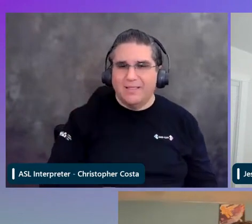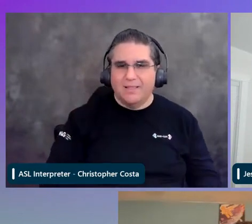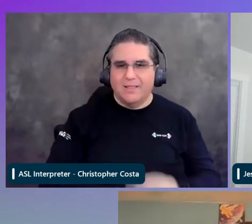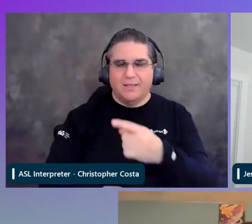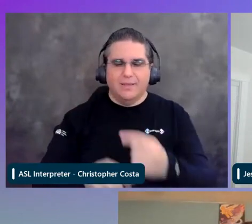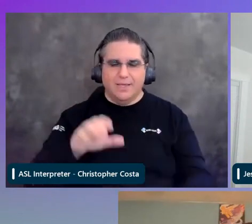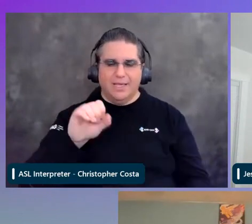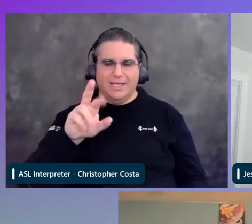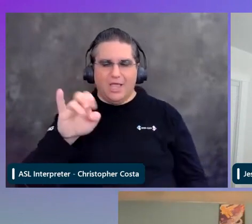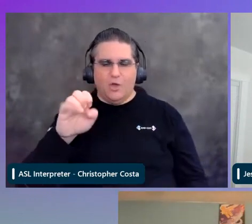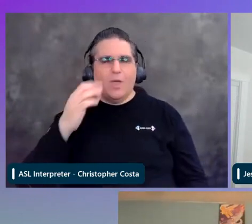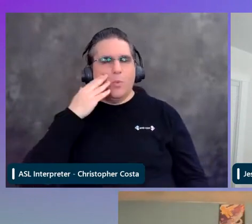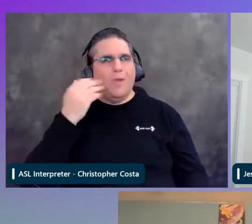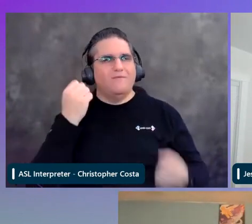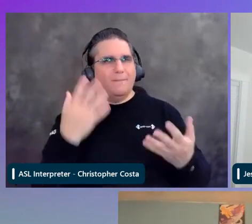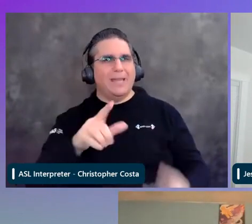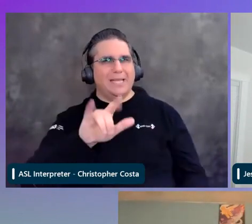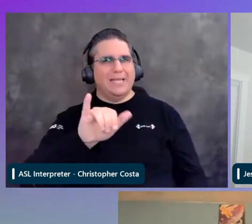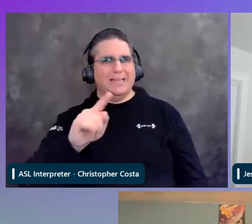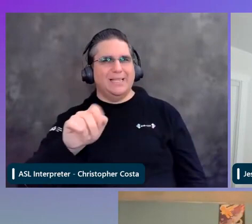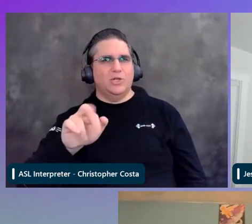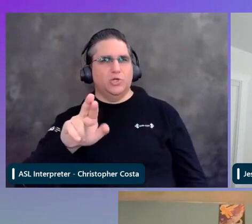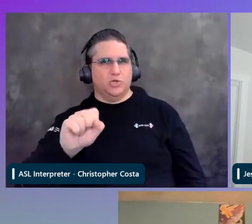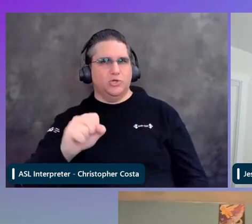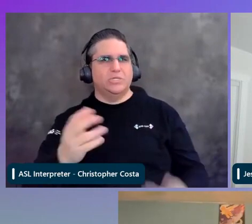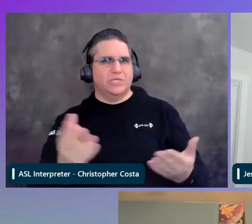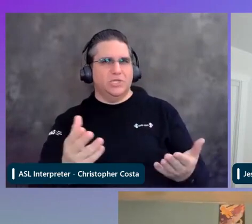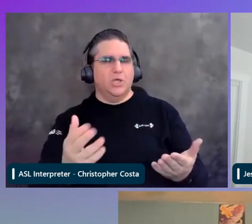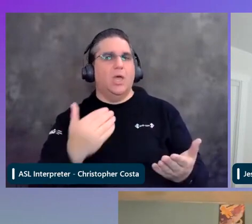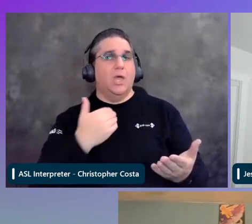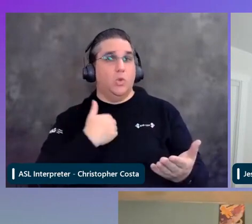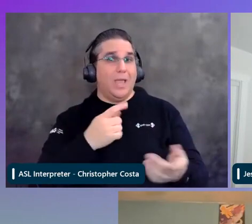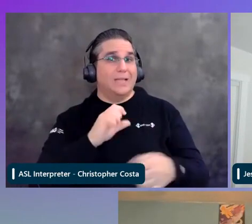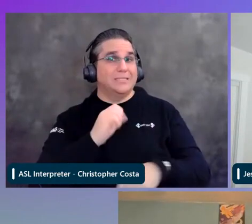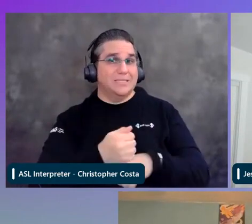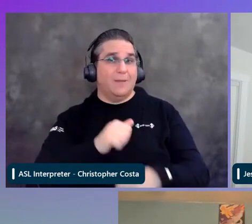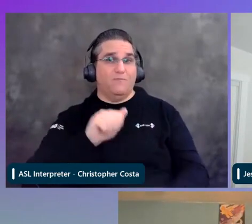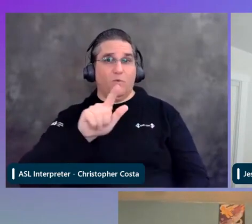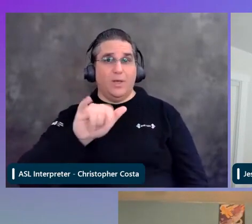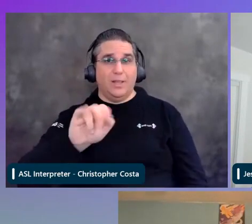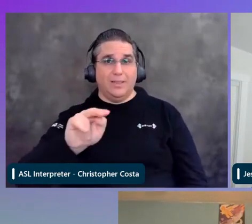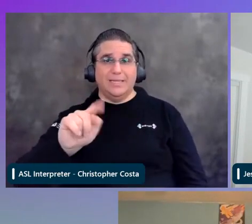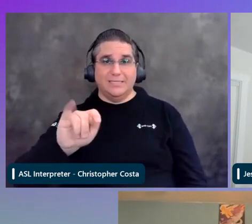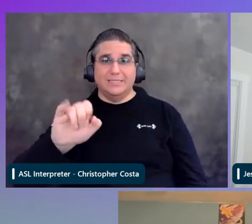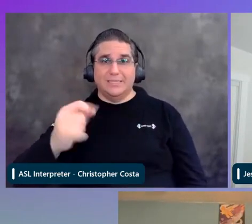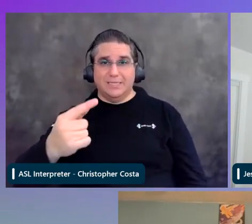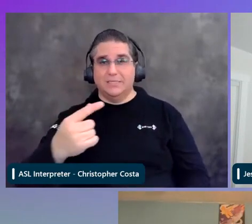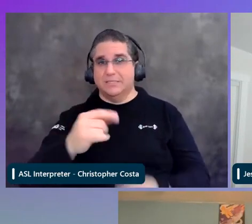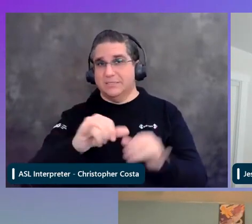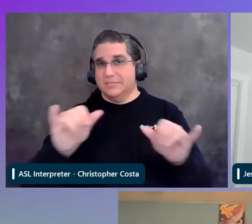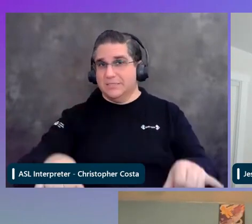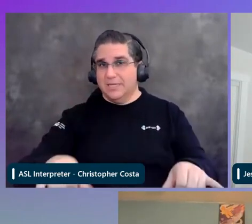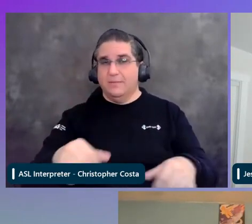of linters in place. And so again, depending on how you have it set up, we have a linting system, um, you know, tapping